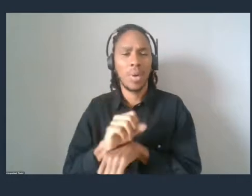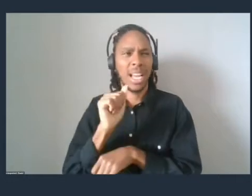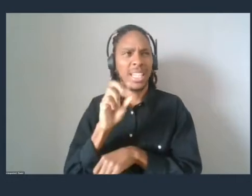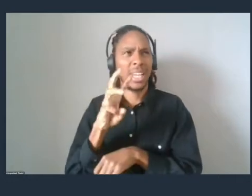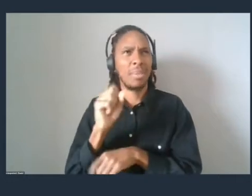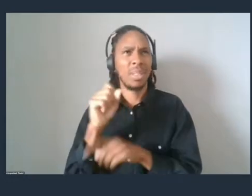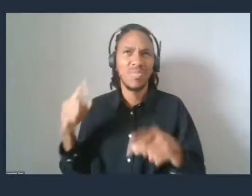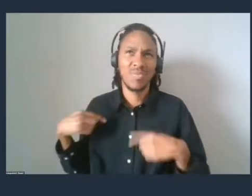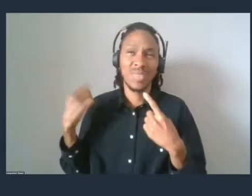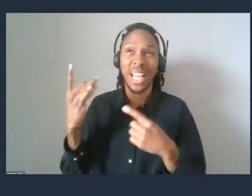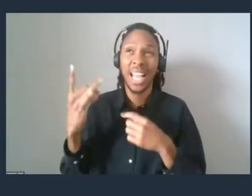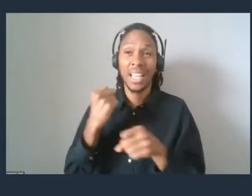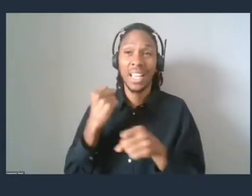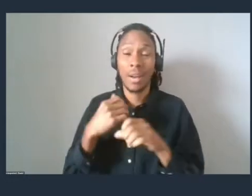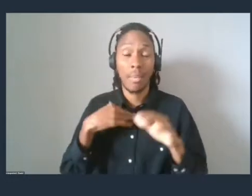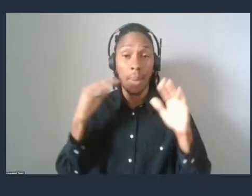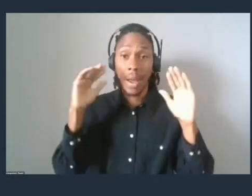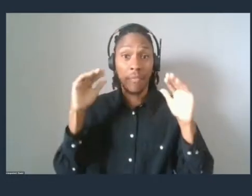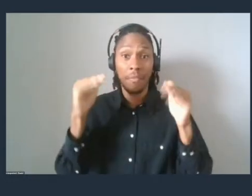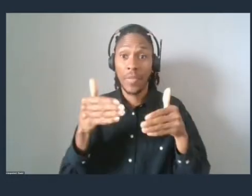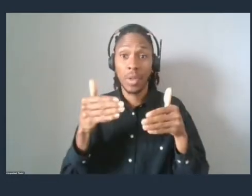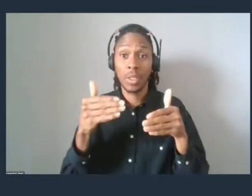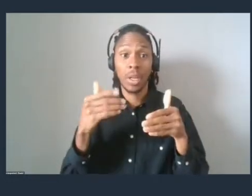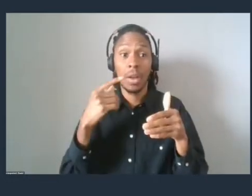And my focus for most of that time